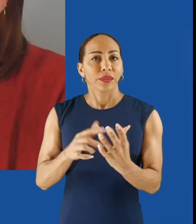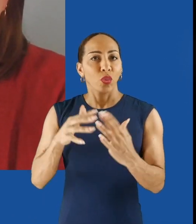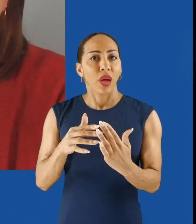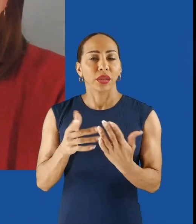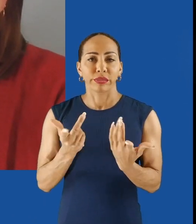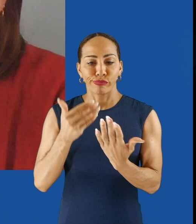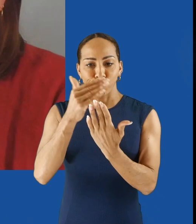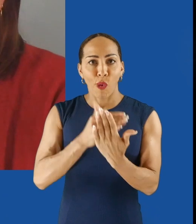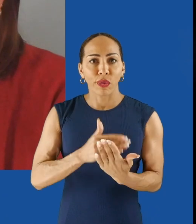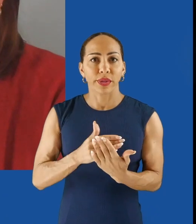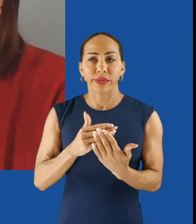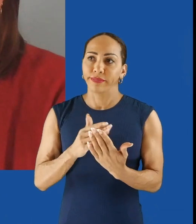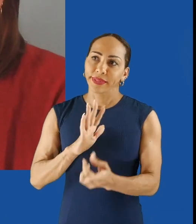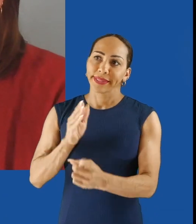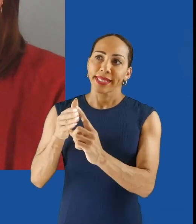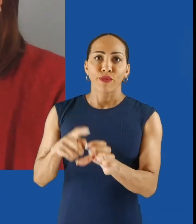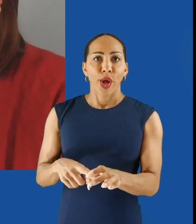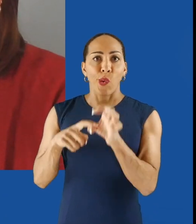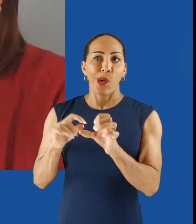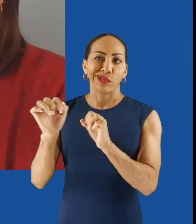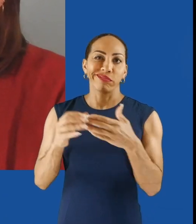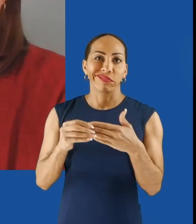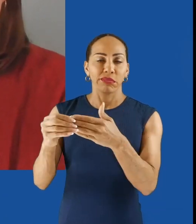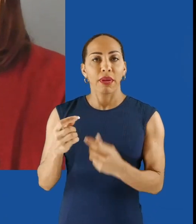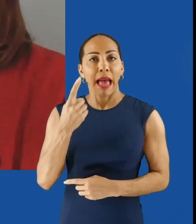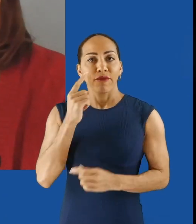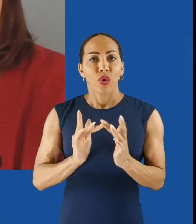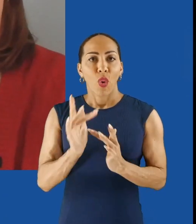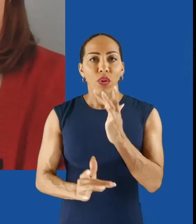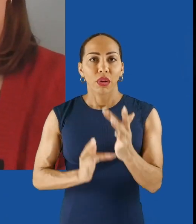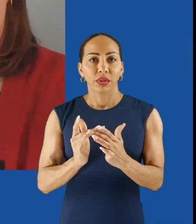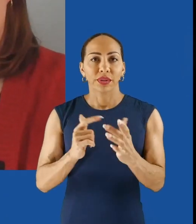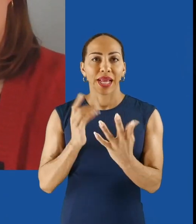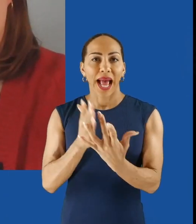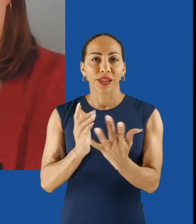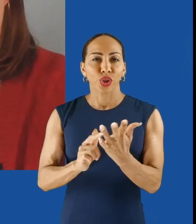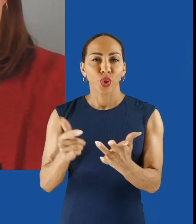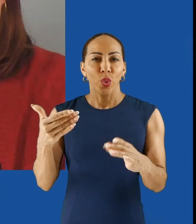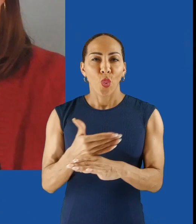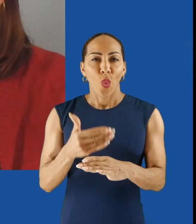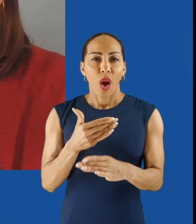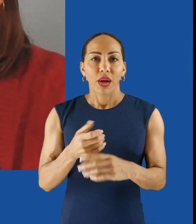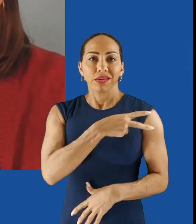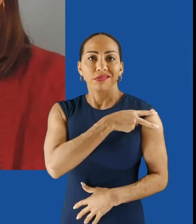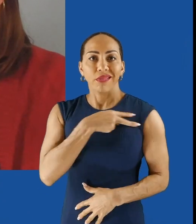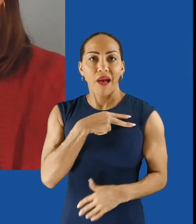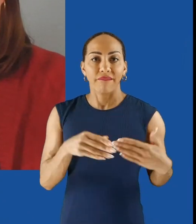Access to Work rules or direct quotes from their guidance, do an online search for 'Access to Work staff guide.'